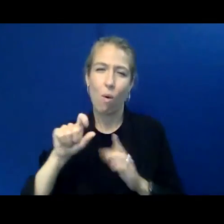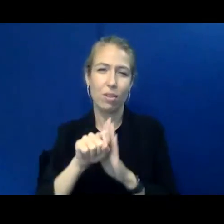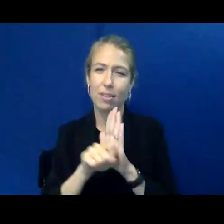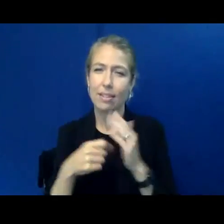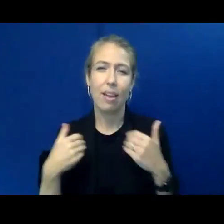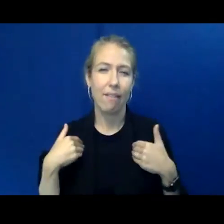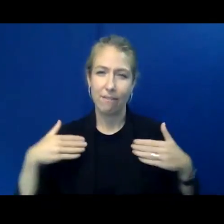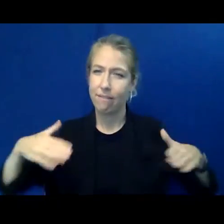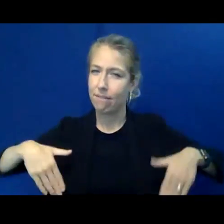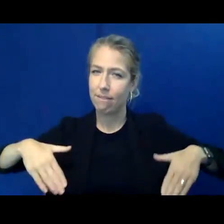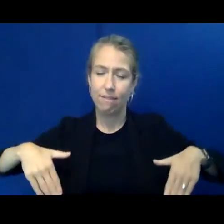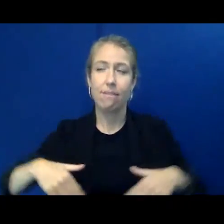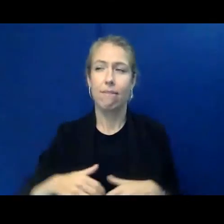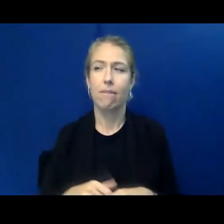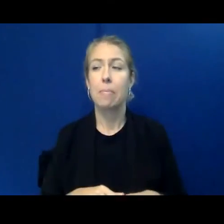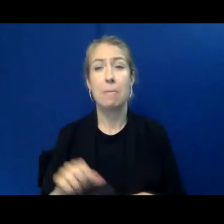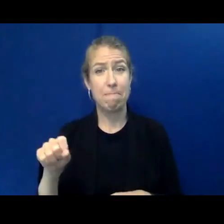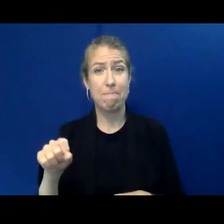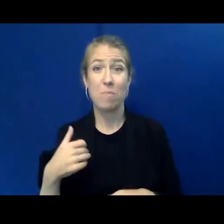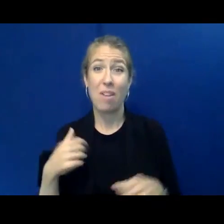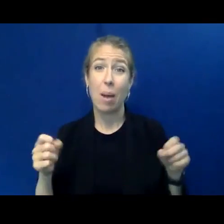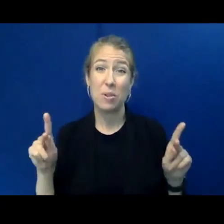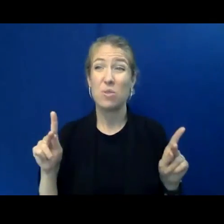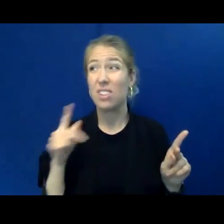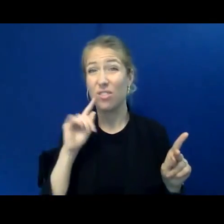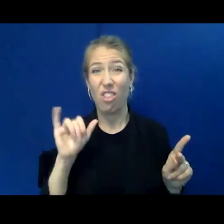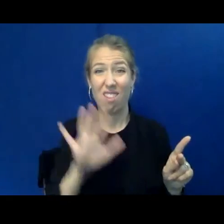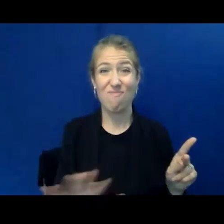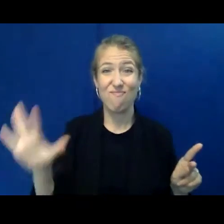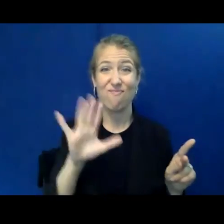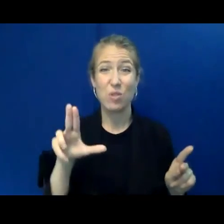But there are definitely some opportunities across the country. Fantastic.